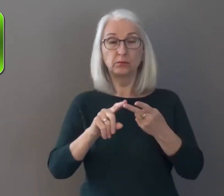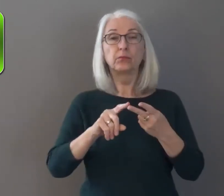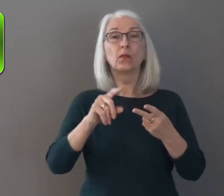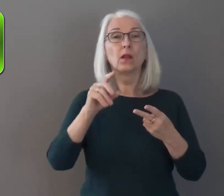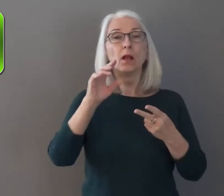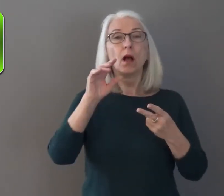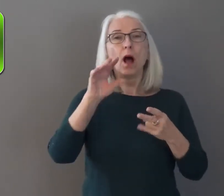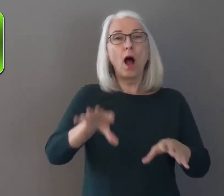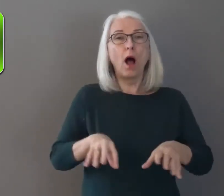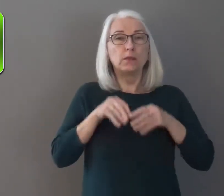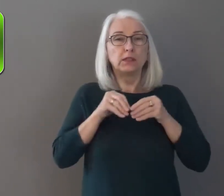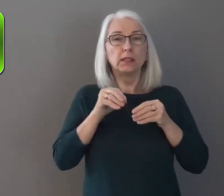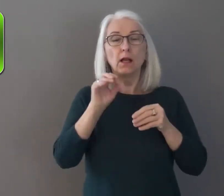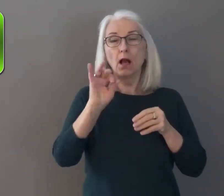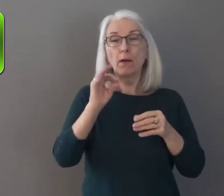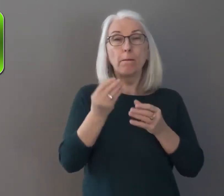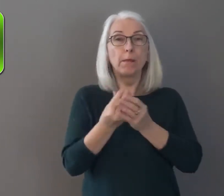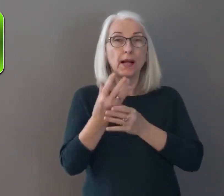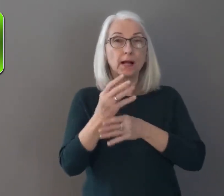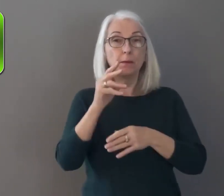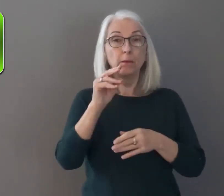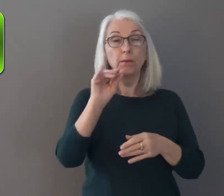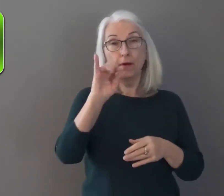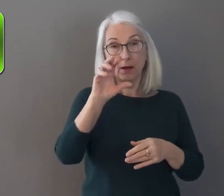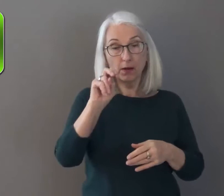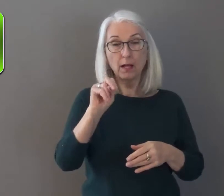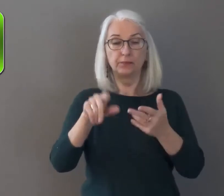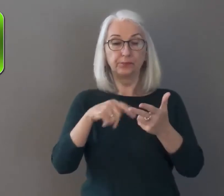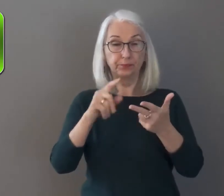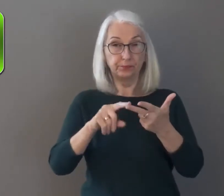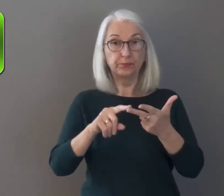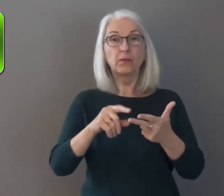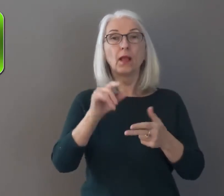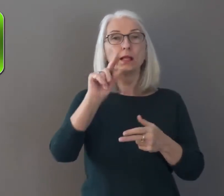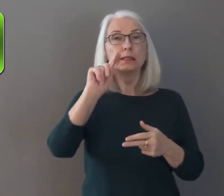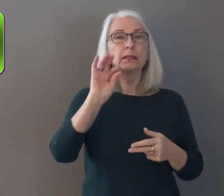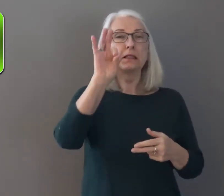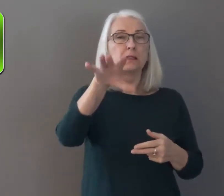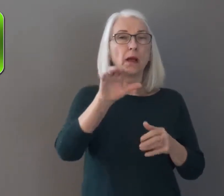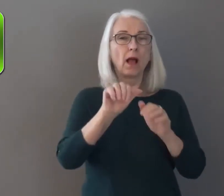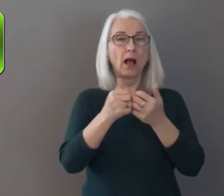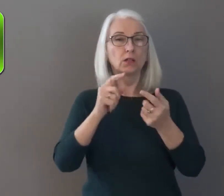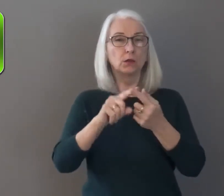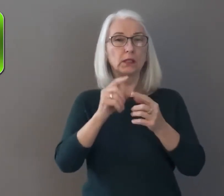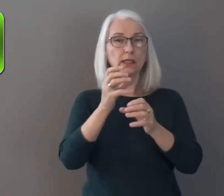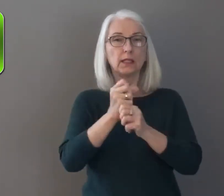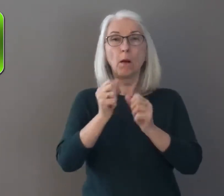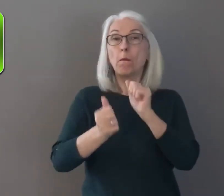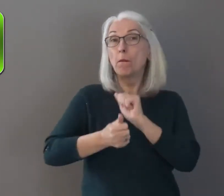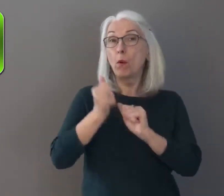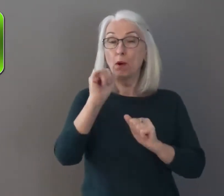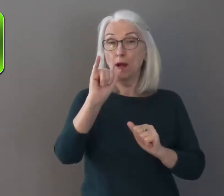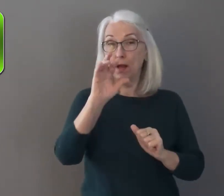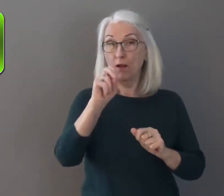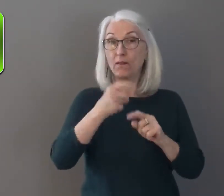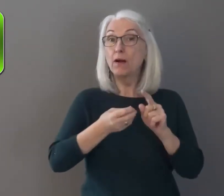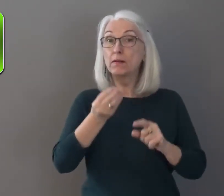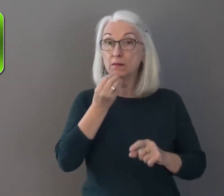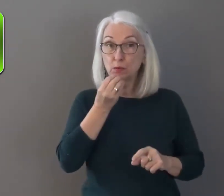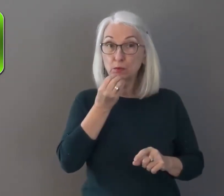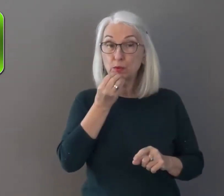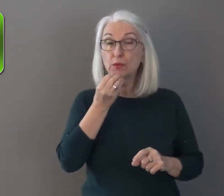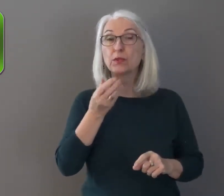absorption of plant iron, and tips how to get the most iron from foods.